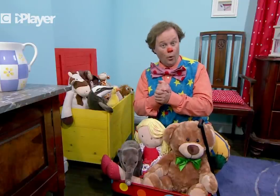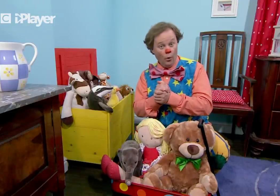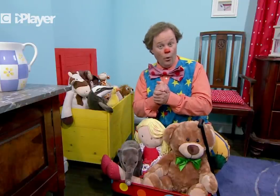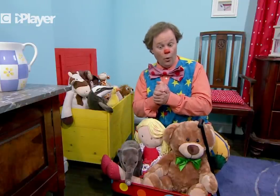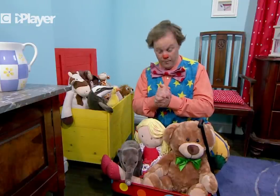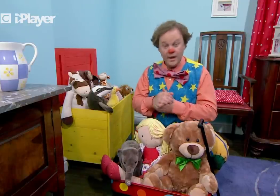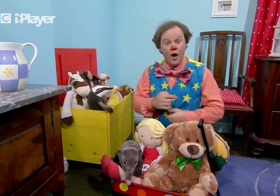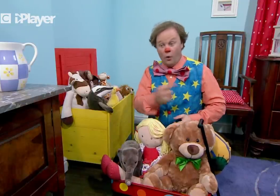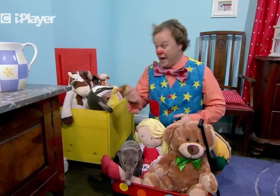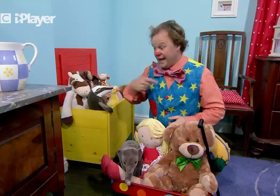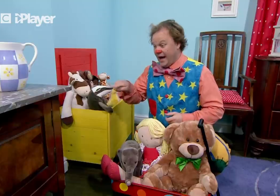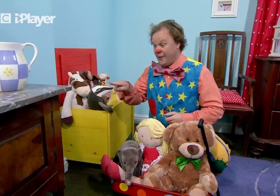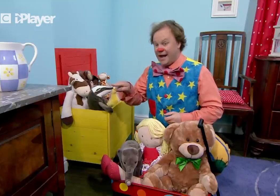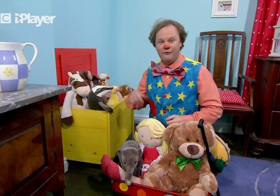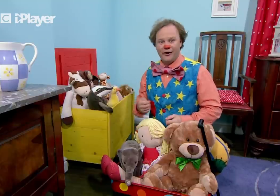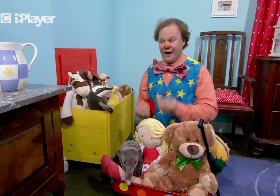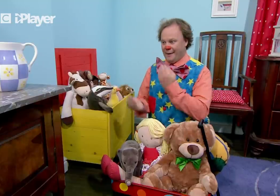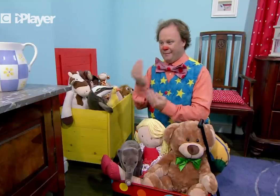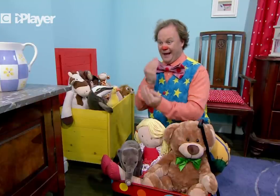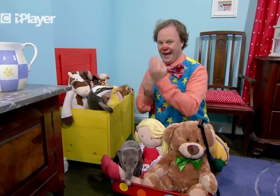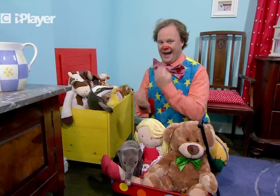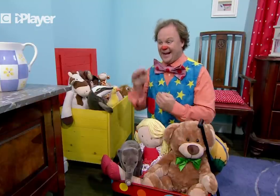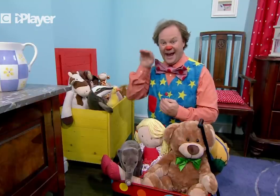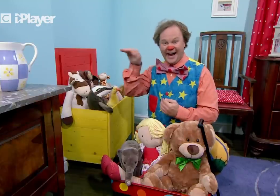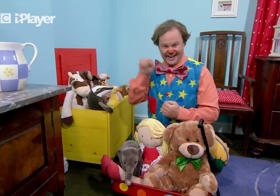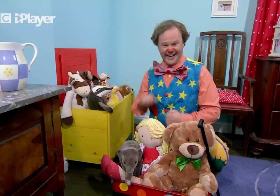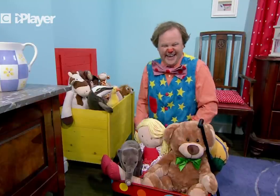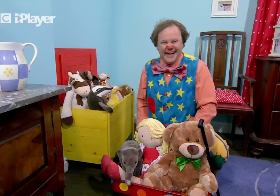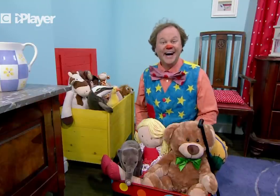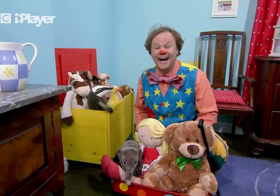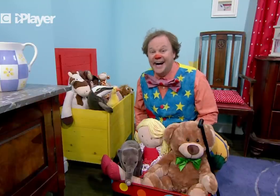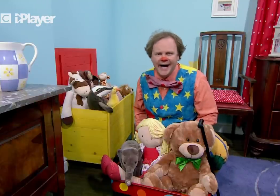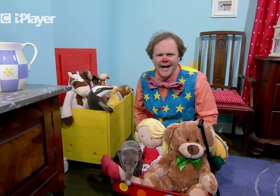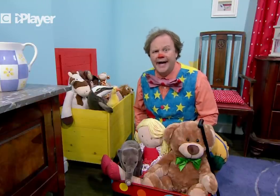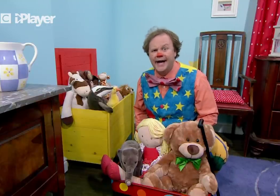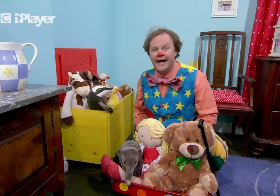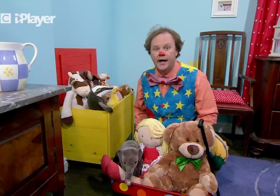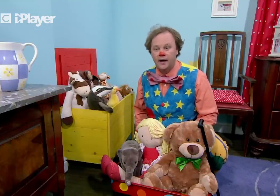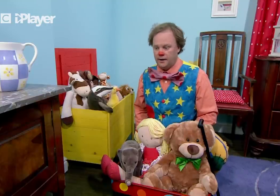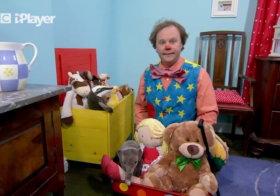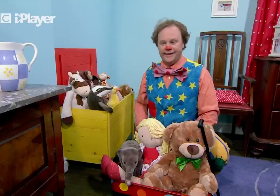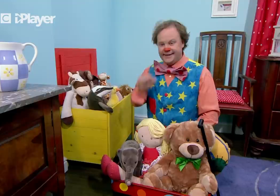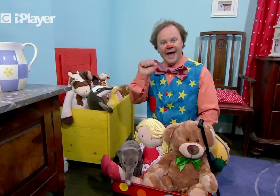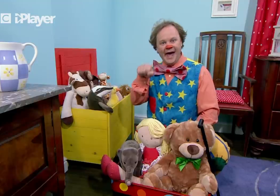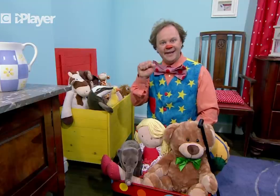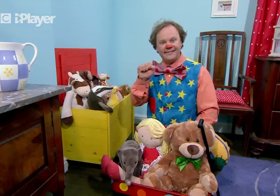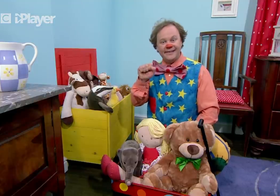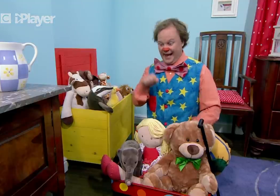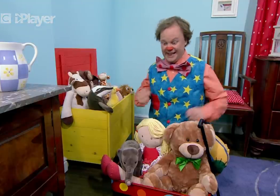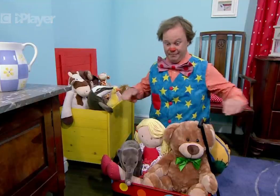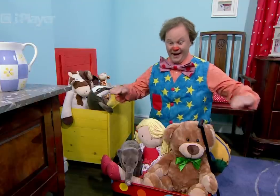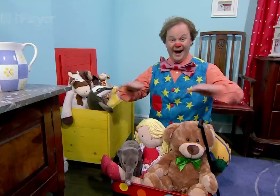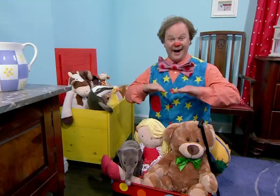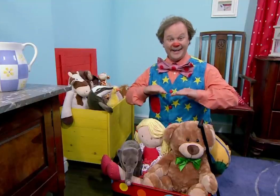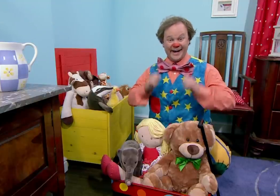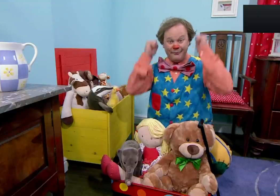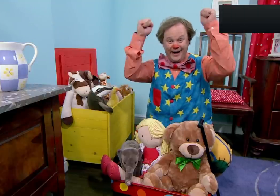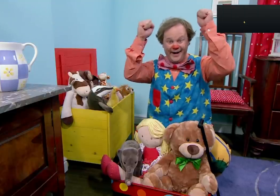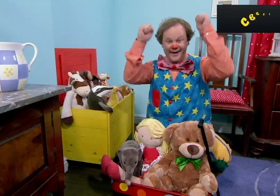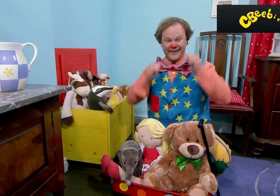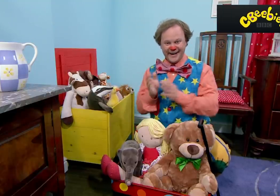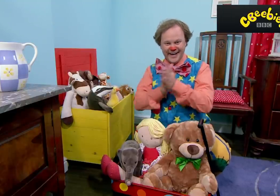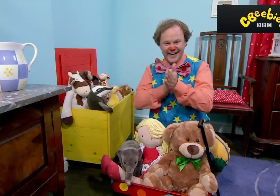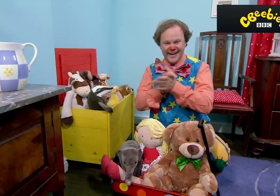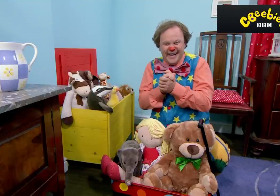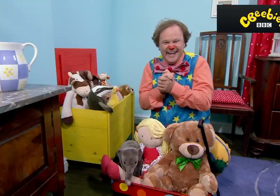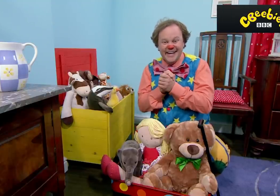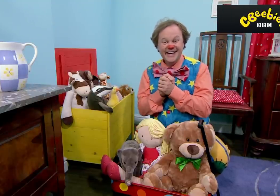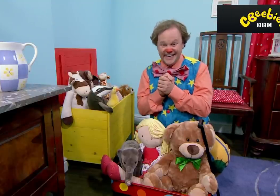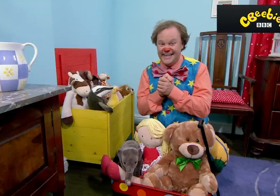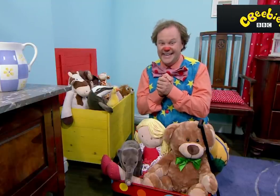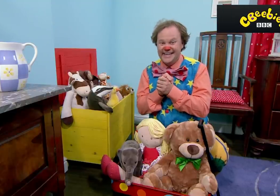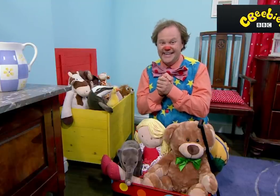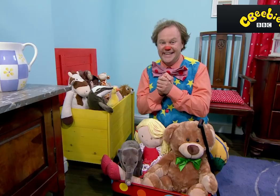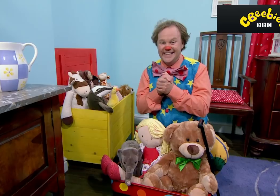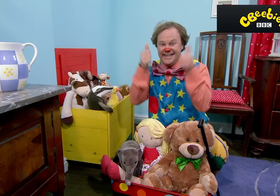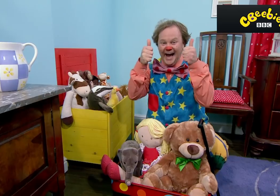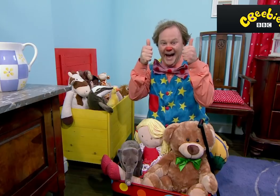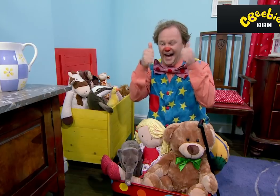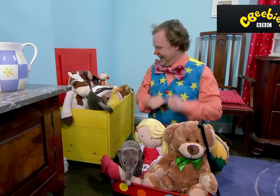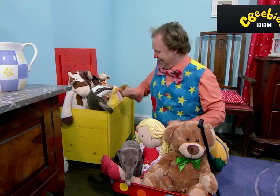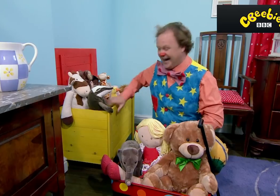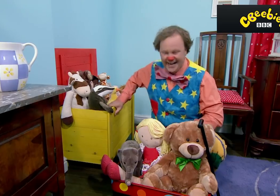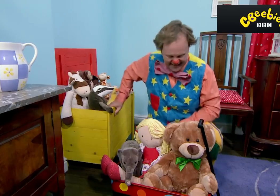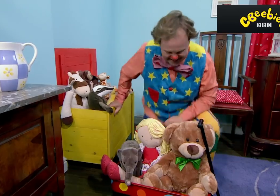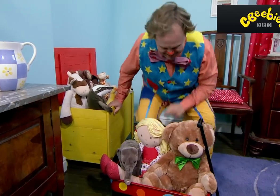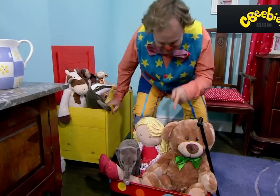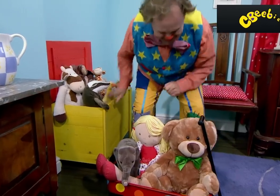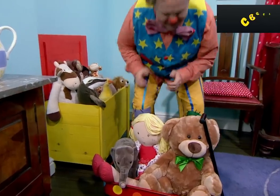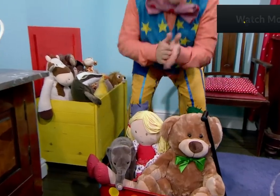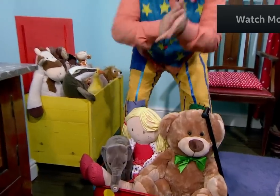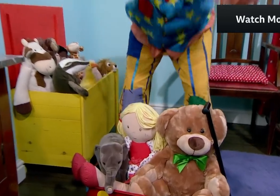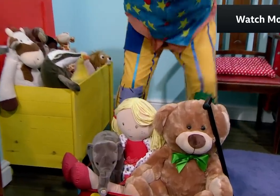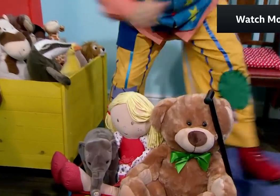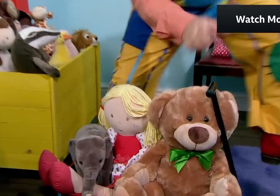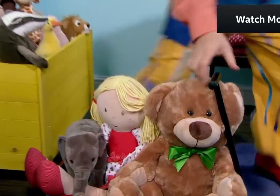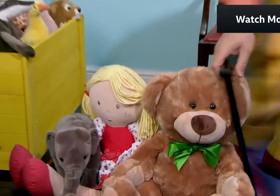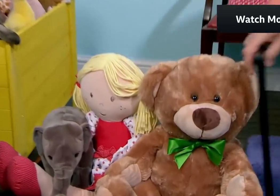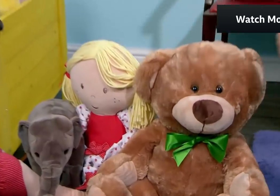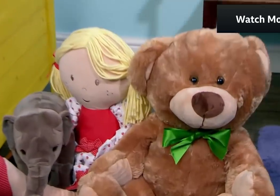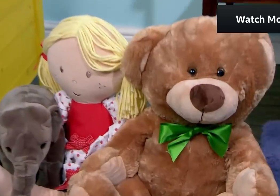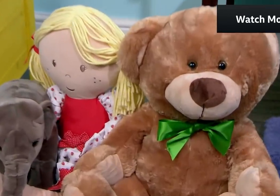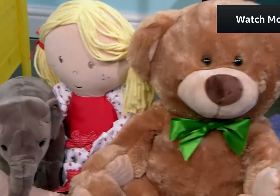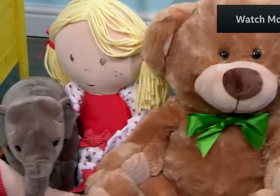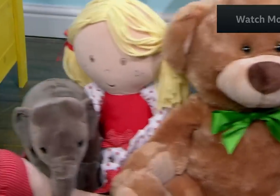oh we're going for a picnic a picnic uh yes in the park picnic in the park that sounds fun